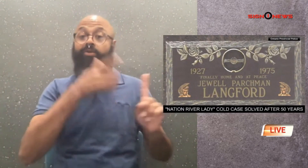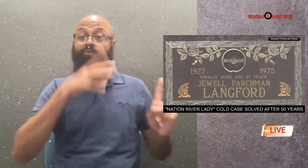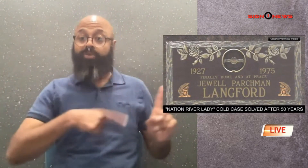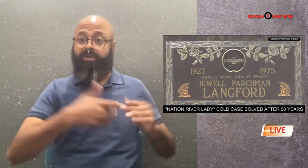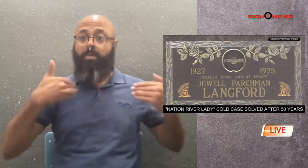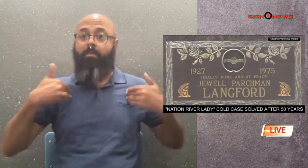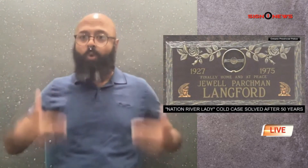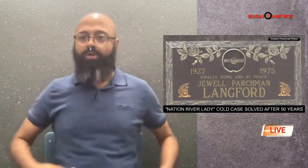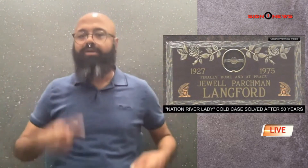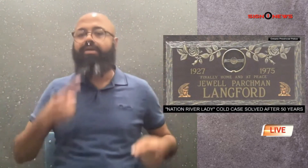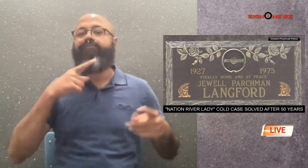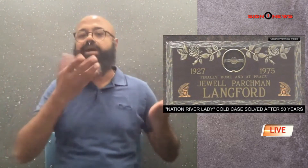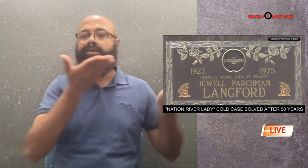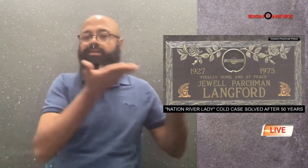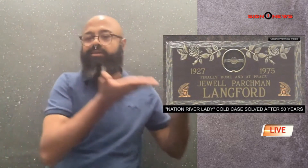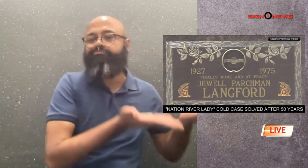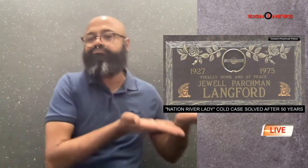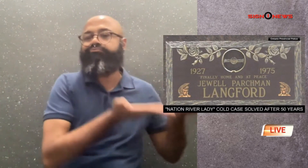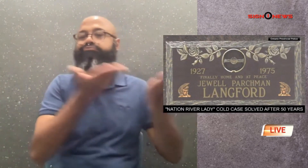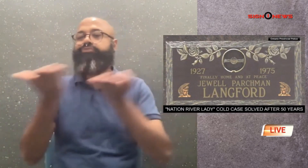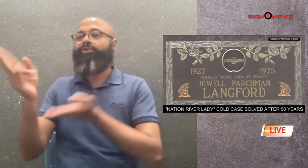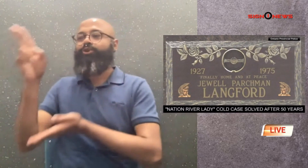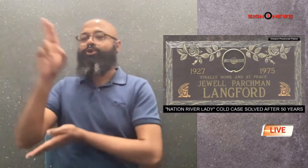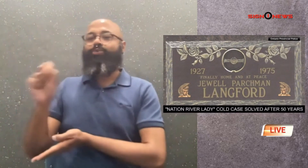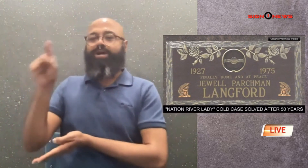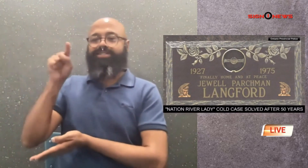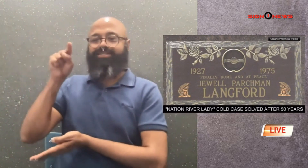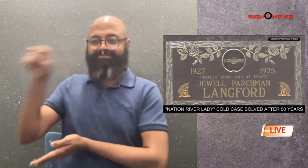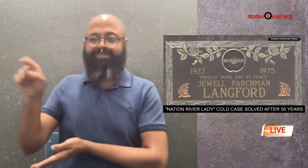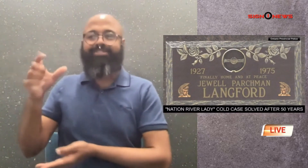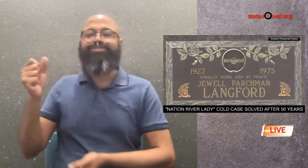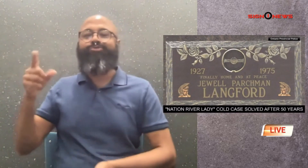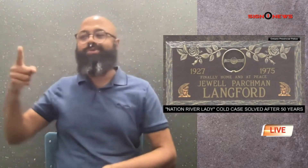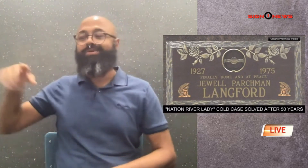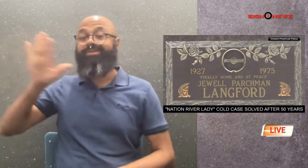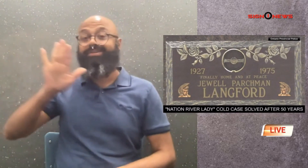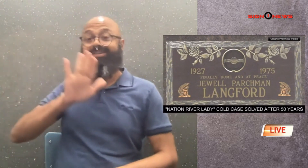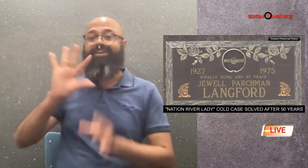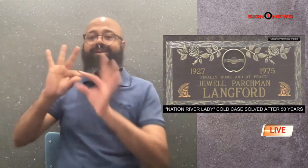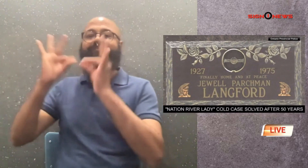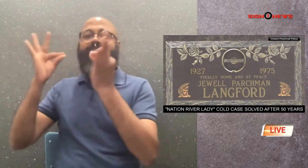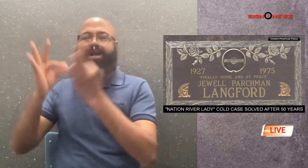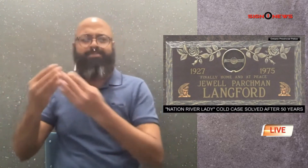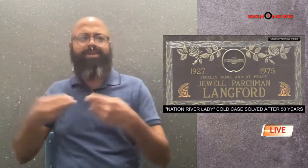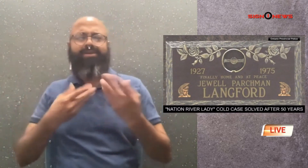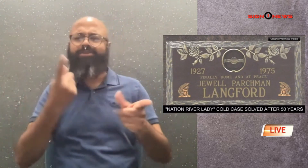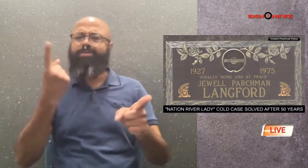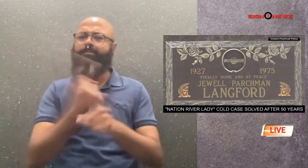Langfords body was finally sent back to the United States so her family could give her a proper burial.